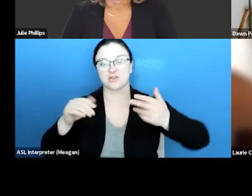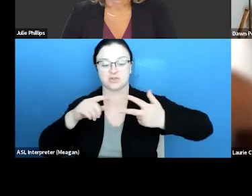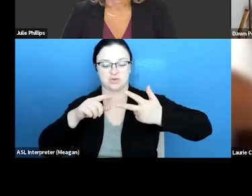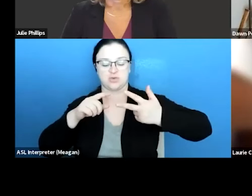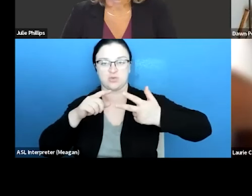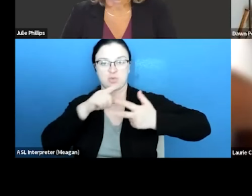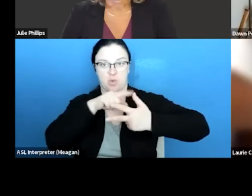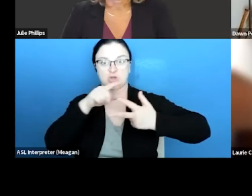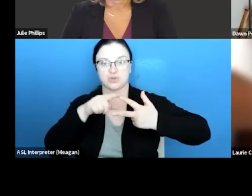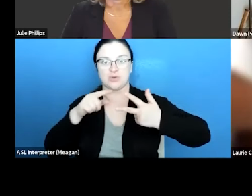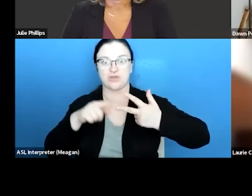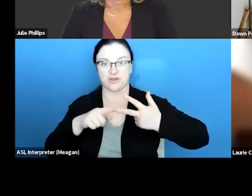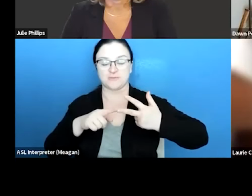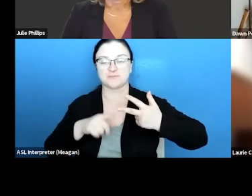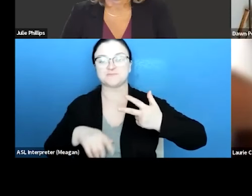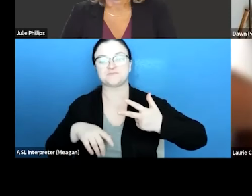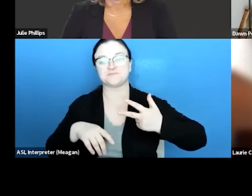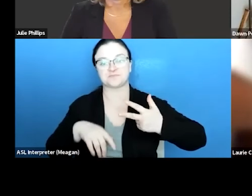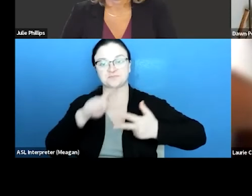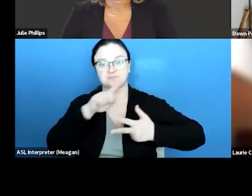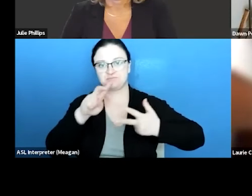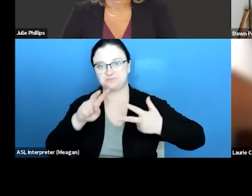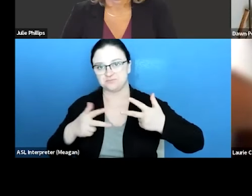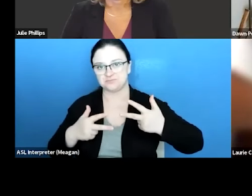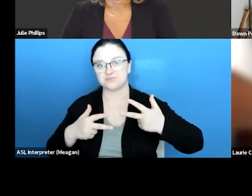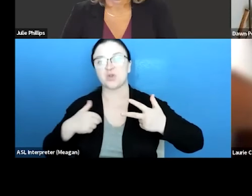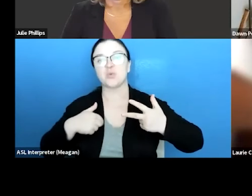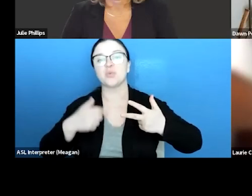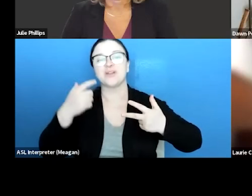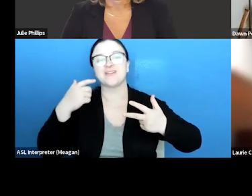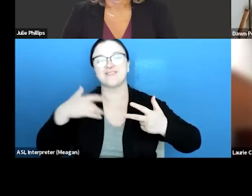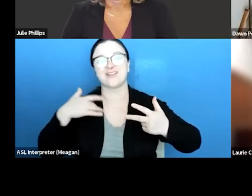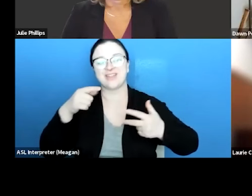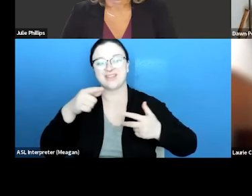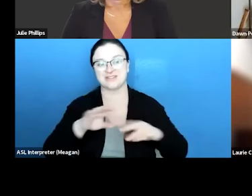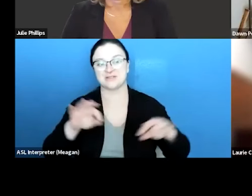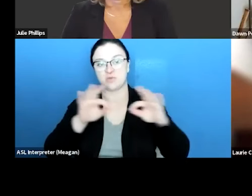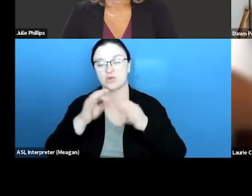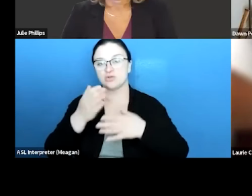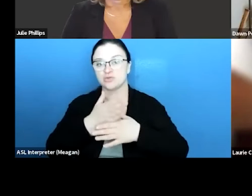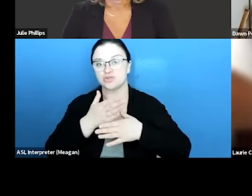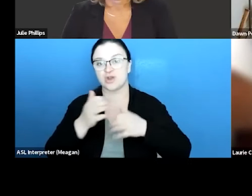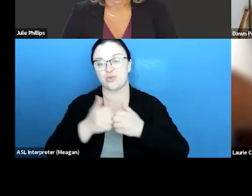We think that this metric is really important to share with lots of different people.